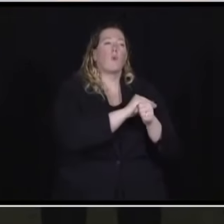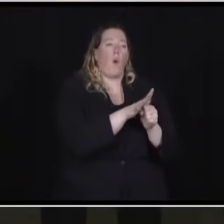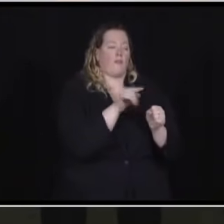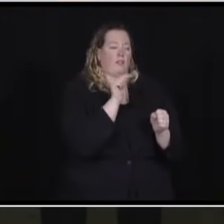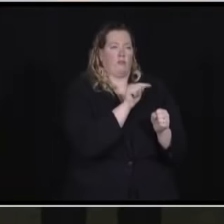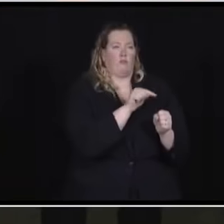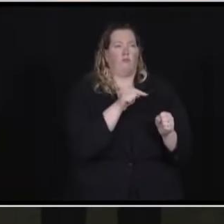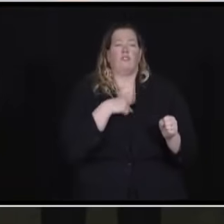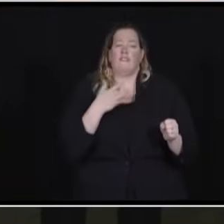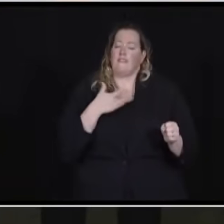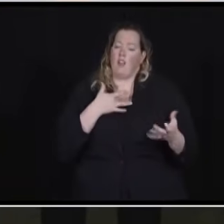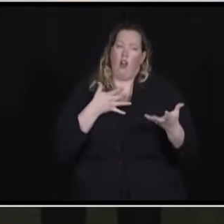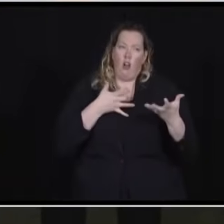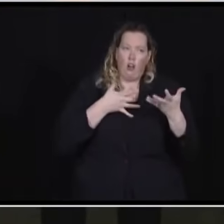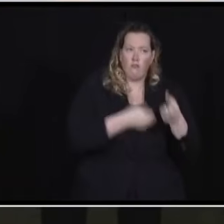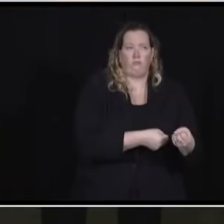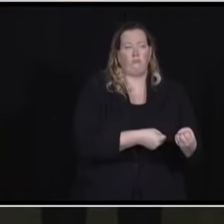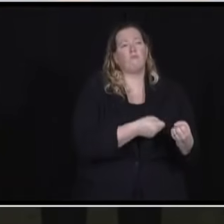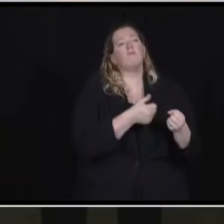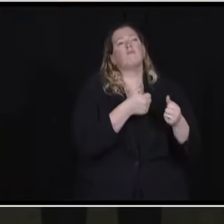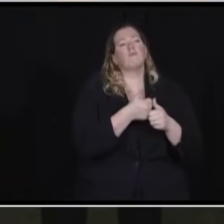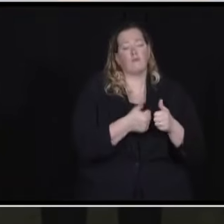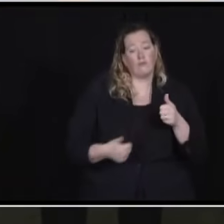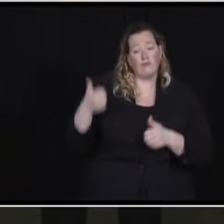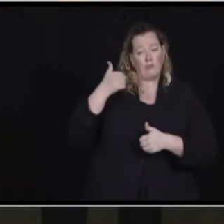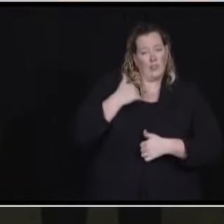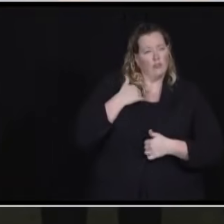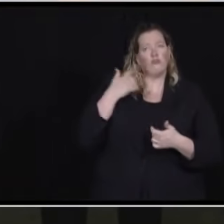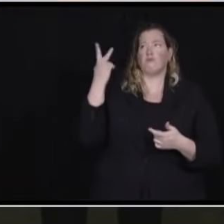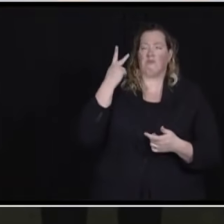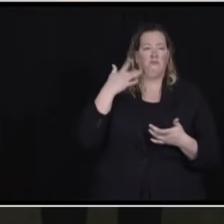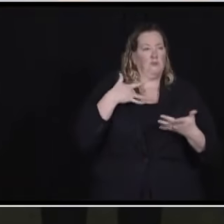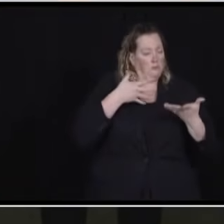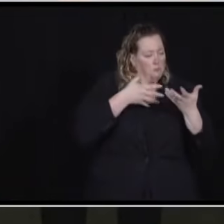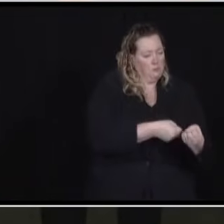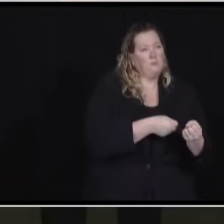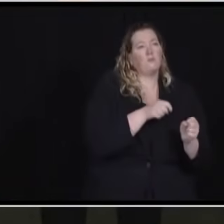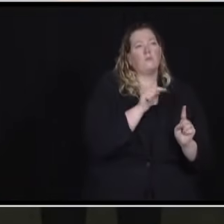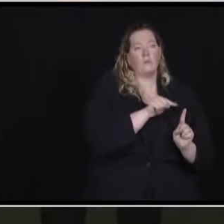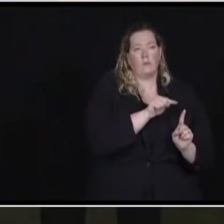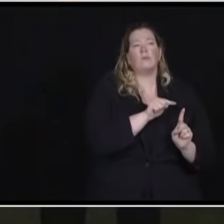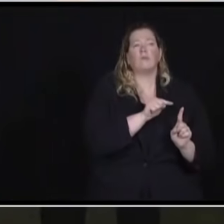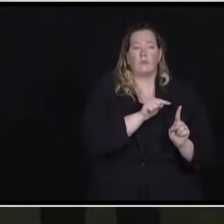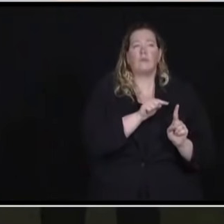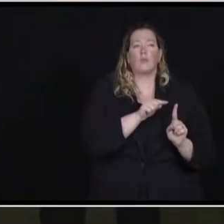Giving out these vaccines, we have ramped it out, wrapped it up I should say, we ordered